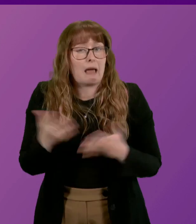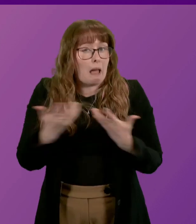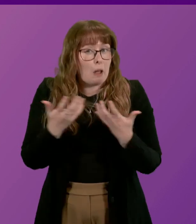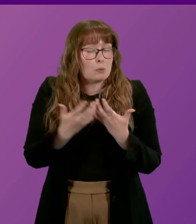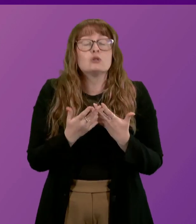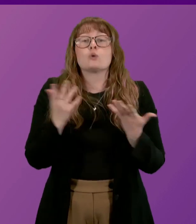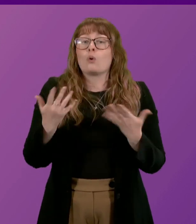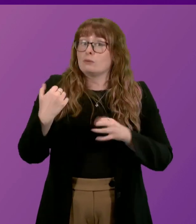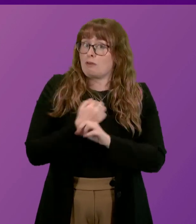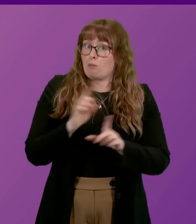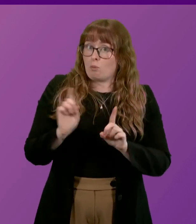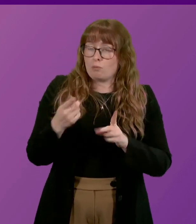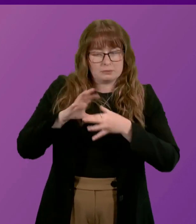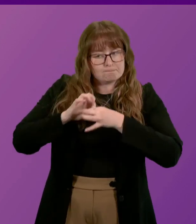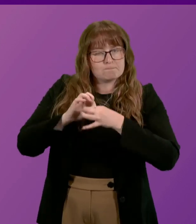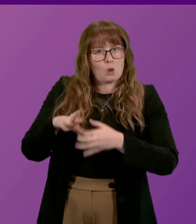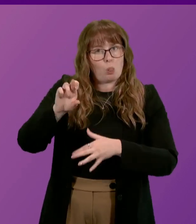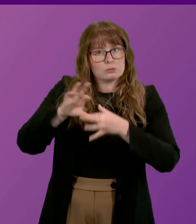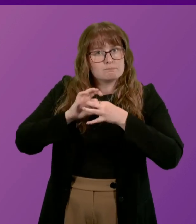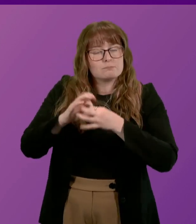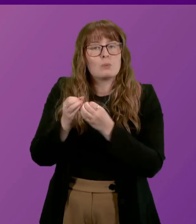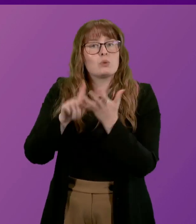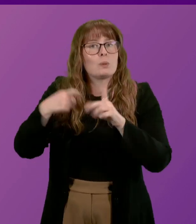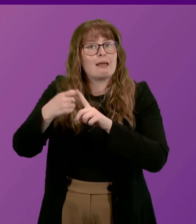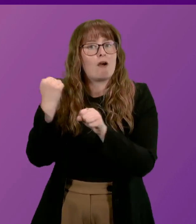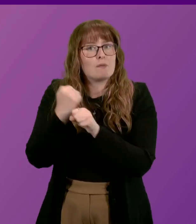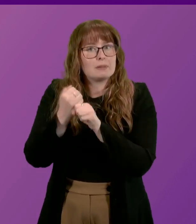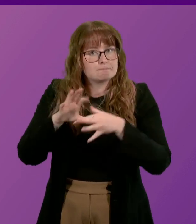we are engaging very closely with the United Kingdom Government.